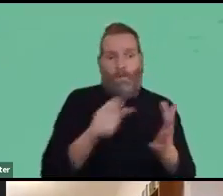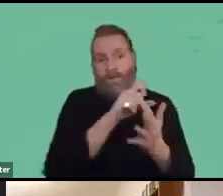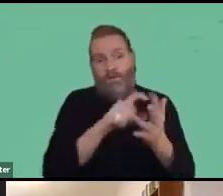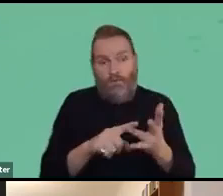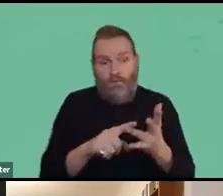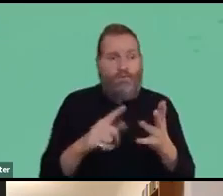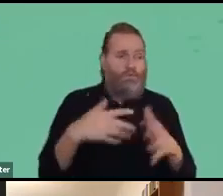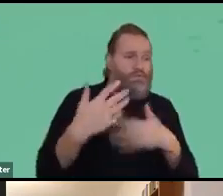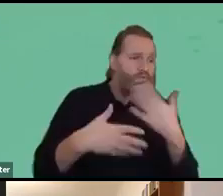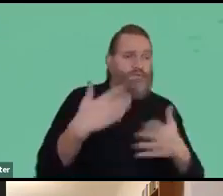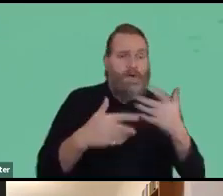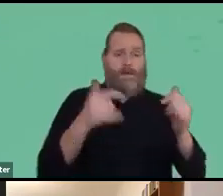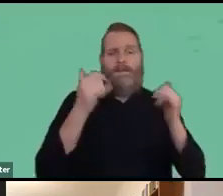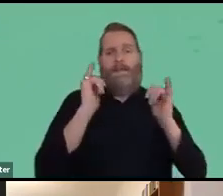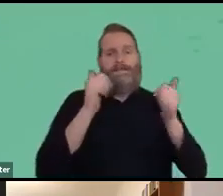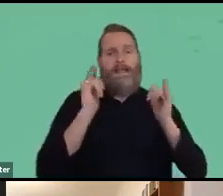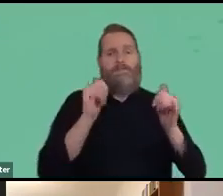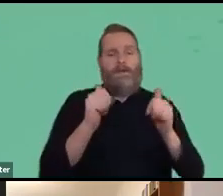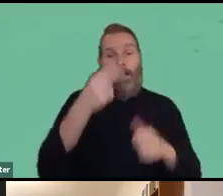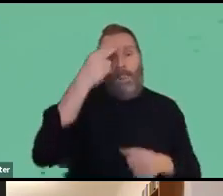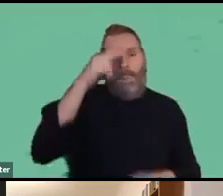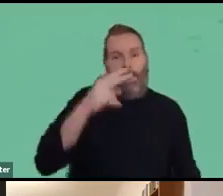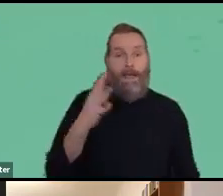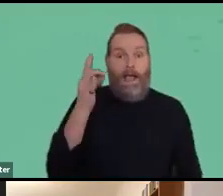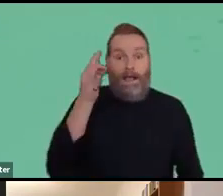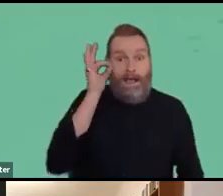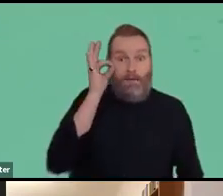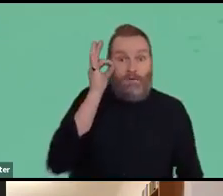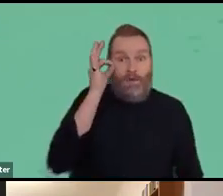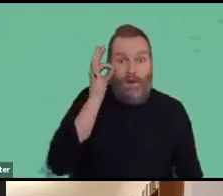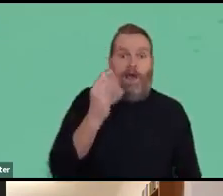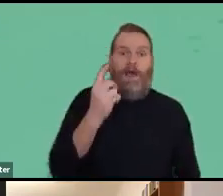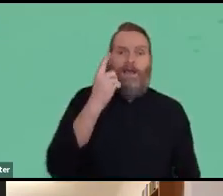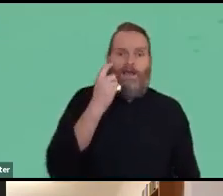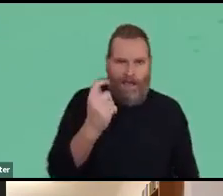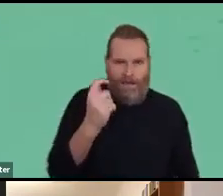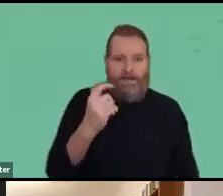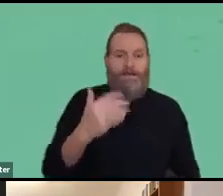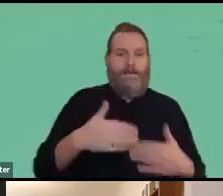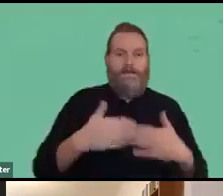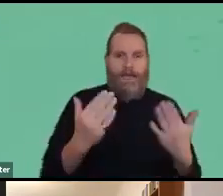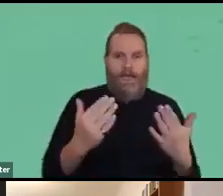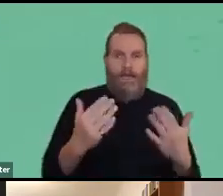a council's can day and I think we need to raise our profile of everyone who works in civil service